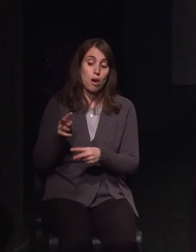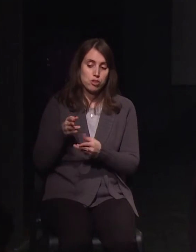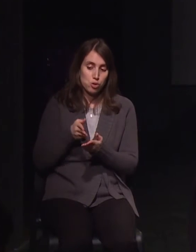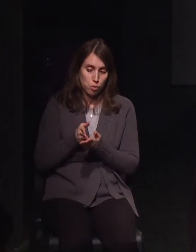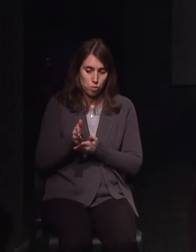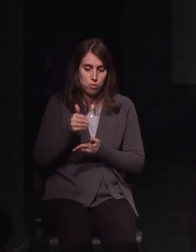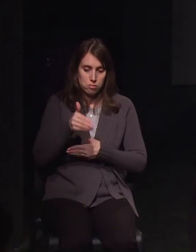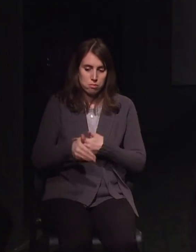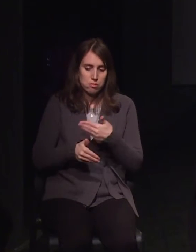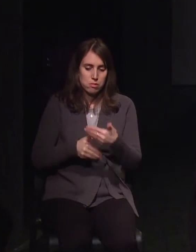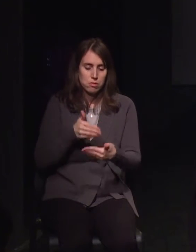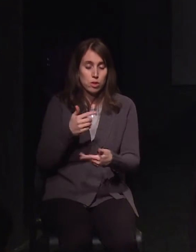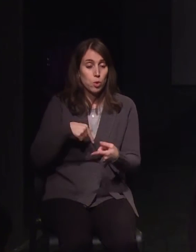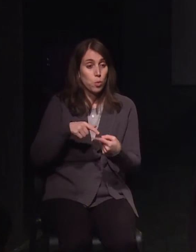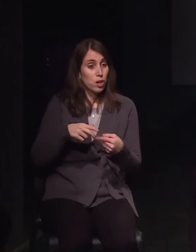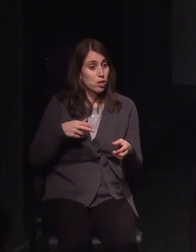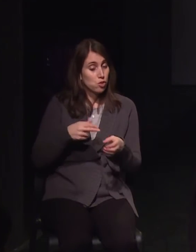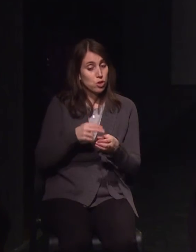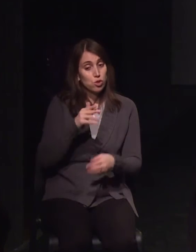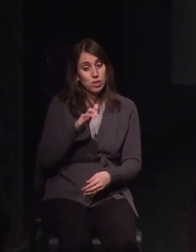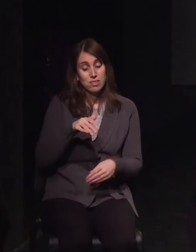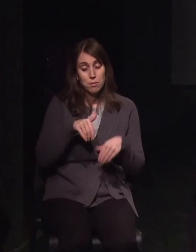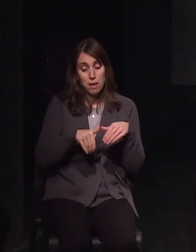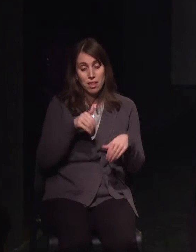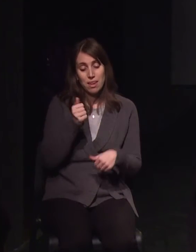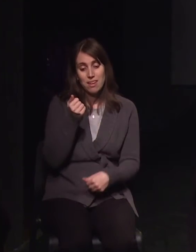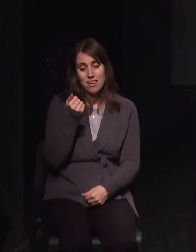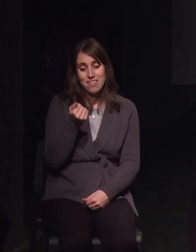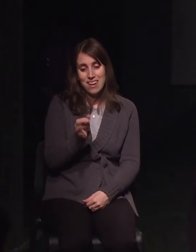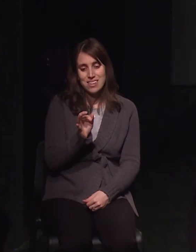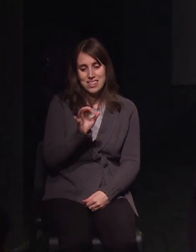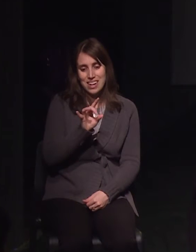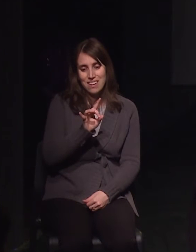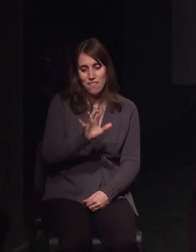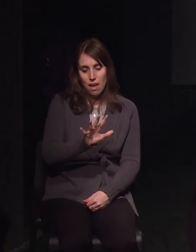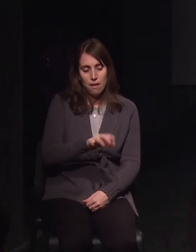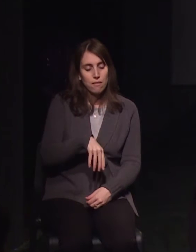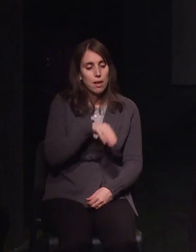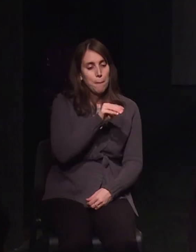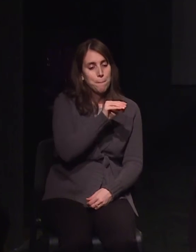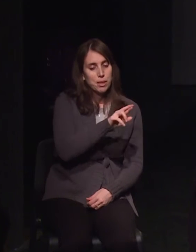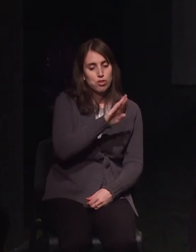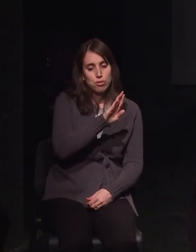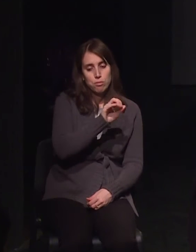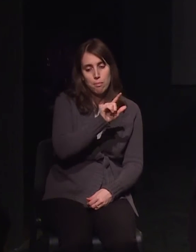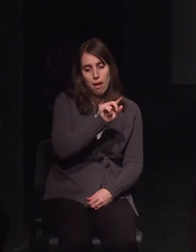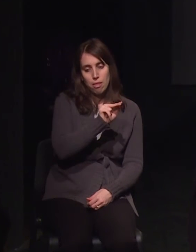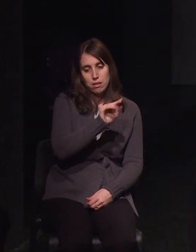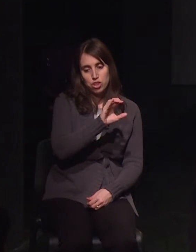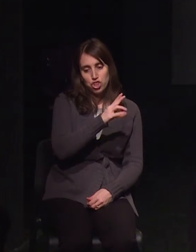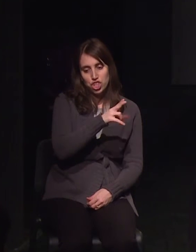New York City Ballet it was 1985, Mr. Balanchine had passed away only in 1983, his presence